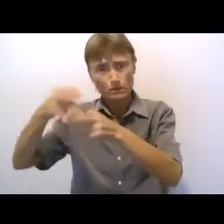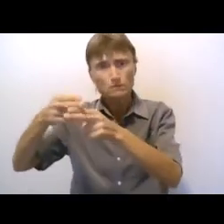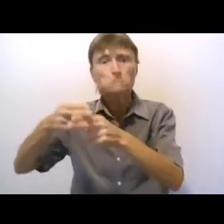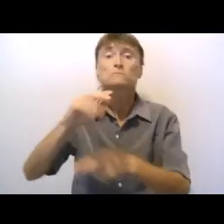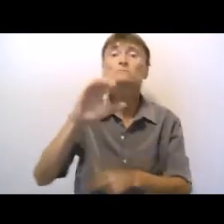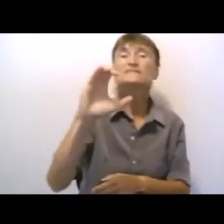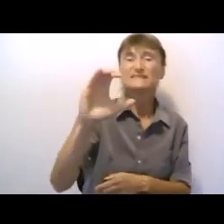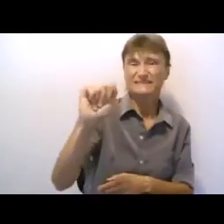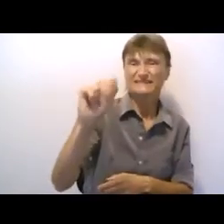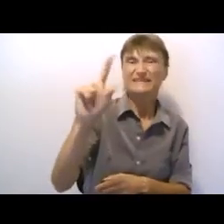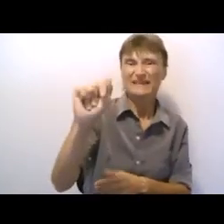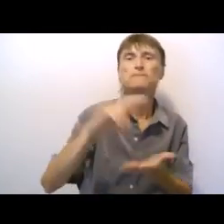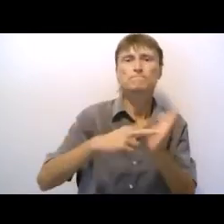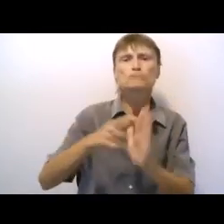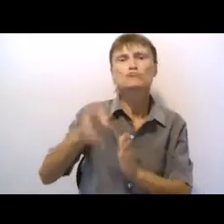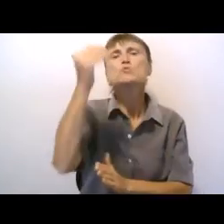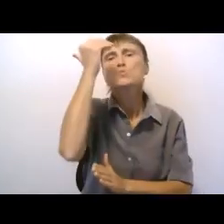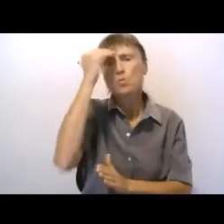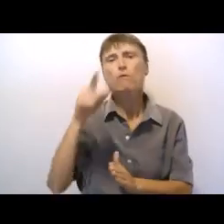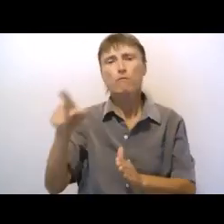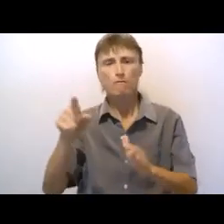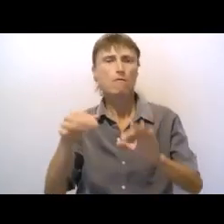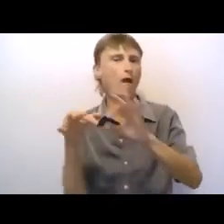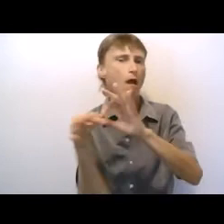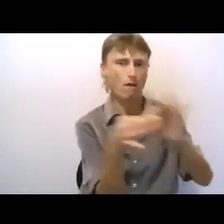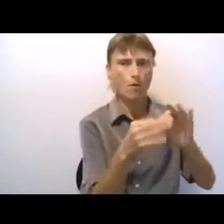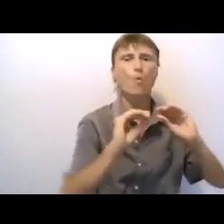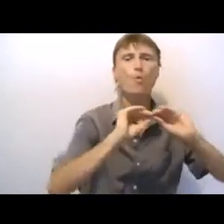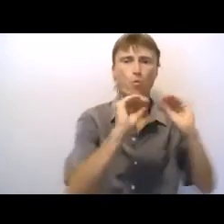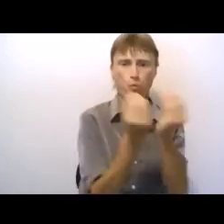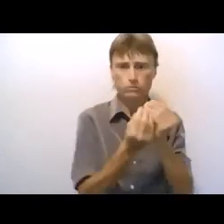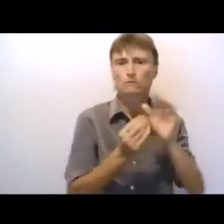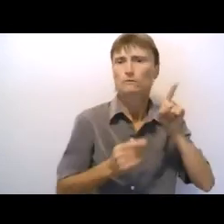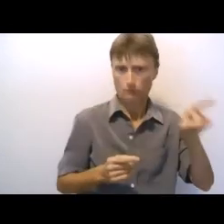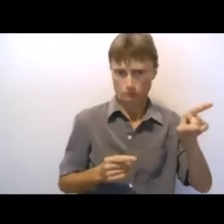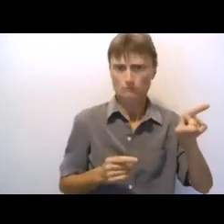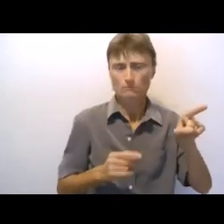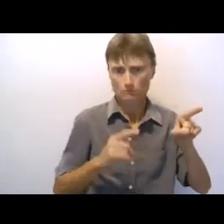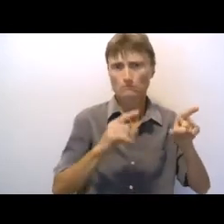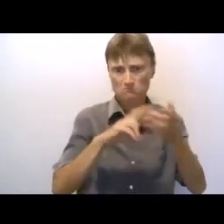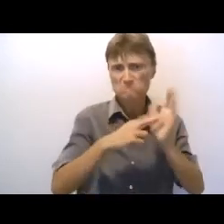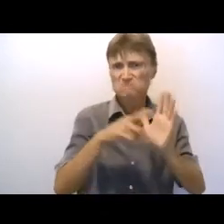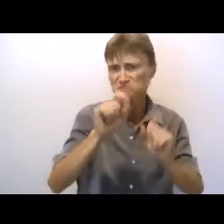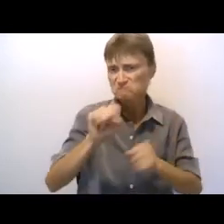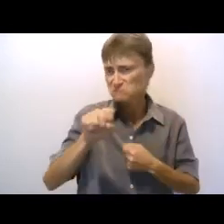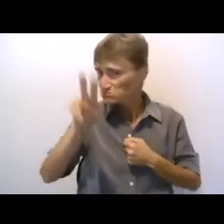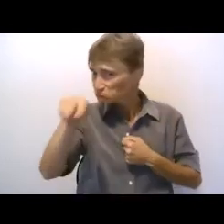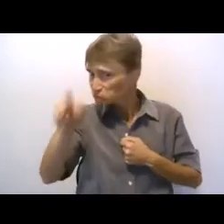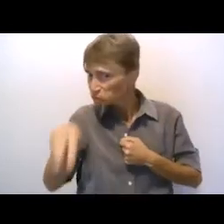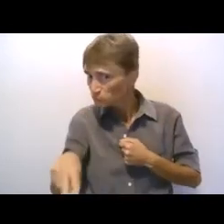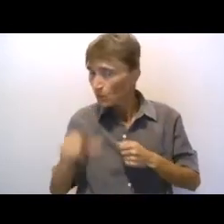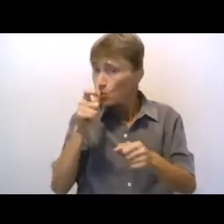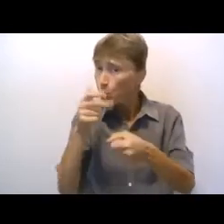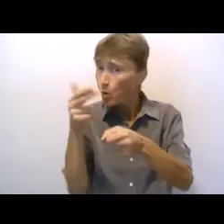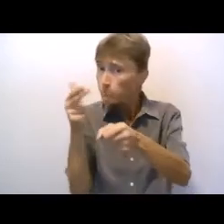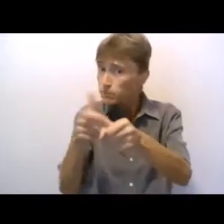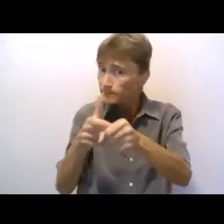of scoot up to the top of the participants list and and and a good number of us are listed